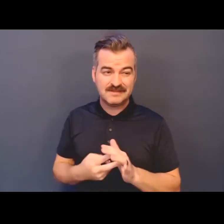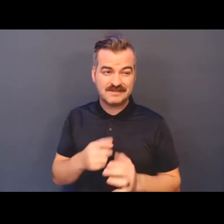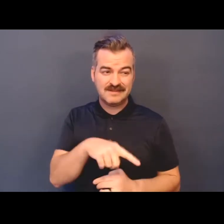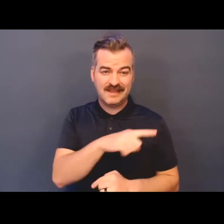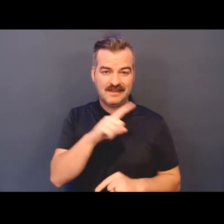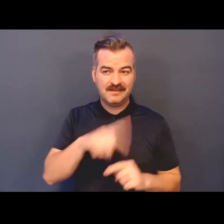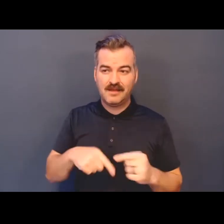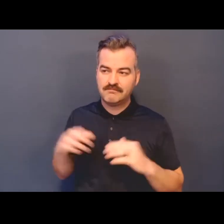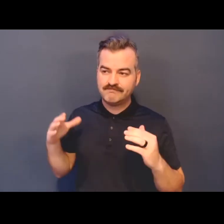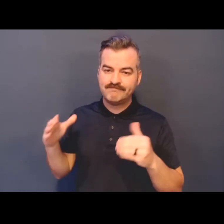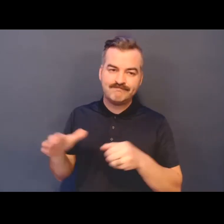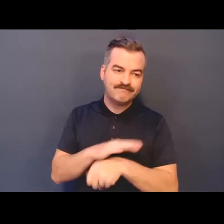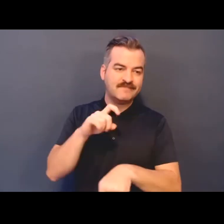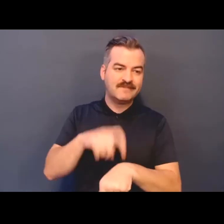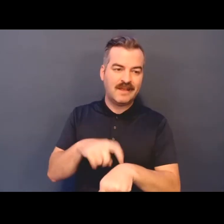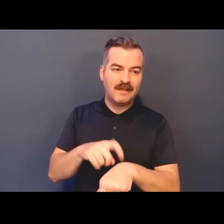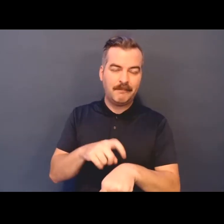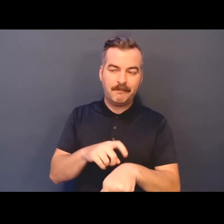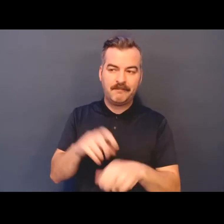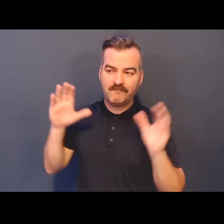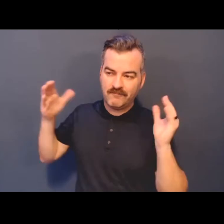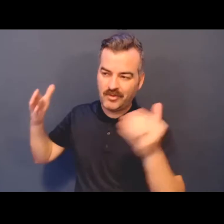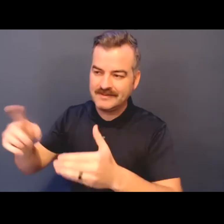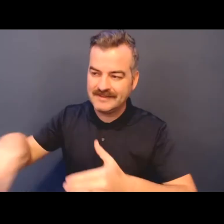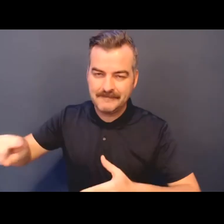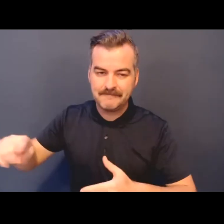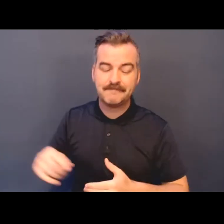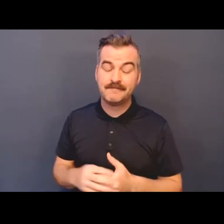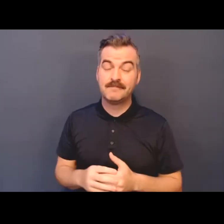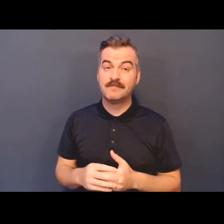to devote the time necessary to these types of patients. and as such, healthcare outcomes